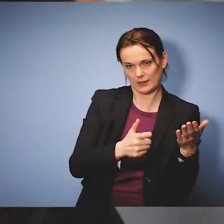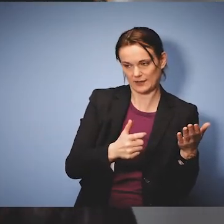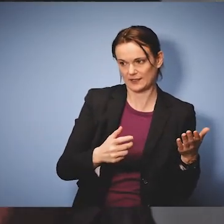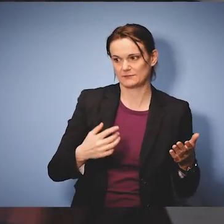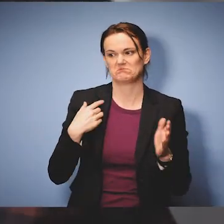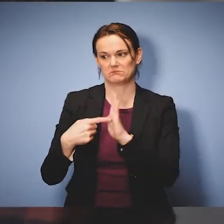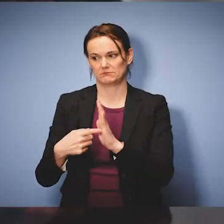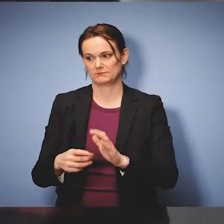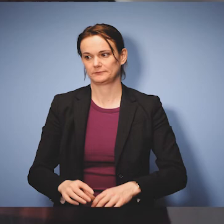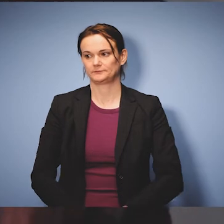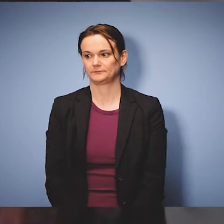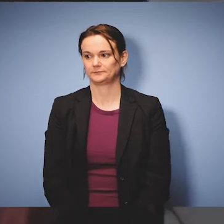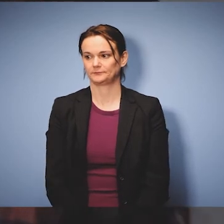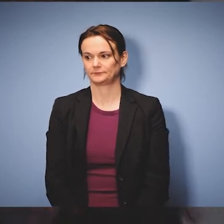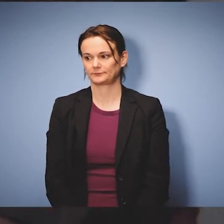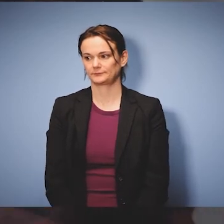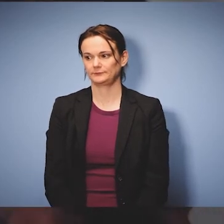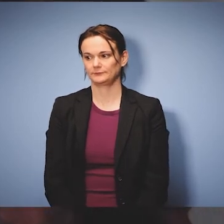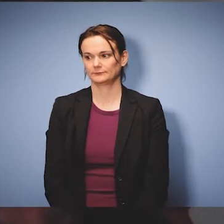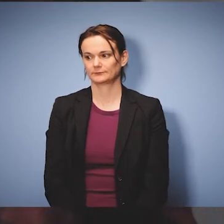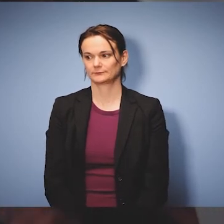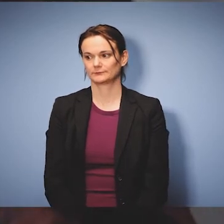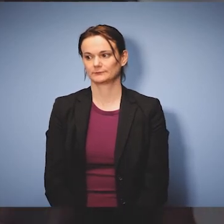and wipe off or wait and use your sandpaper.